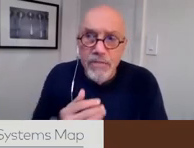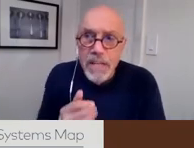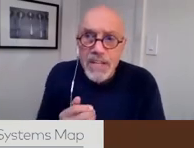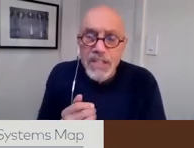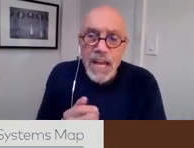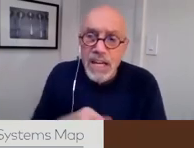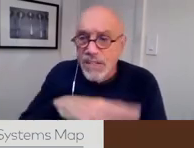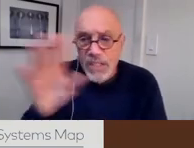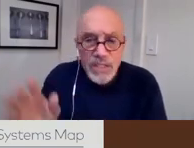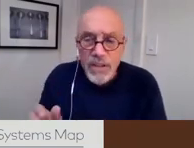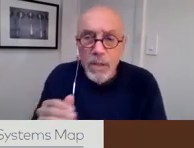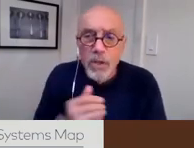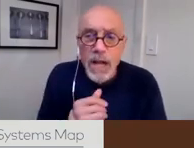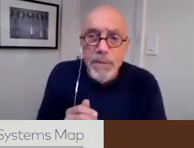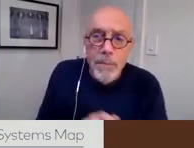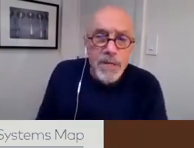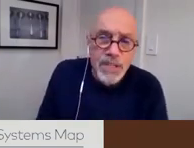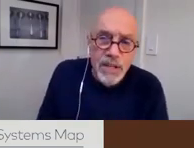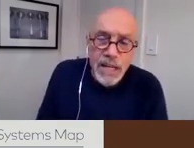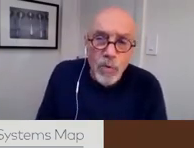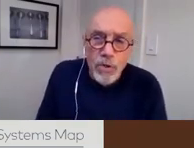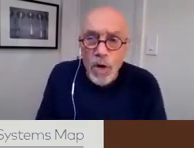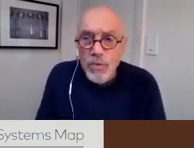it from the SCA, it's available, I would be happy to send anyone who wants